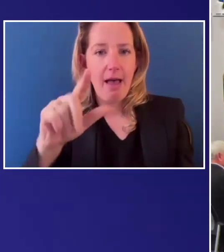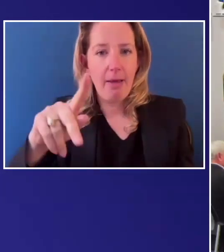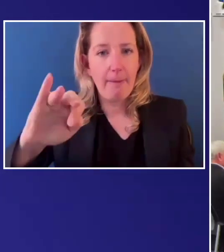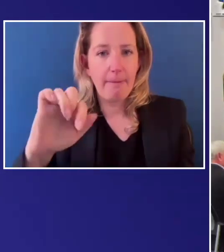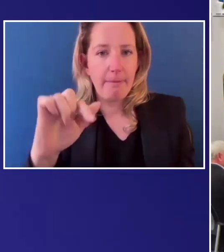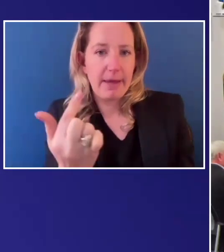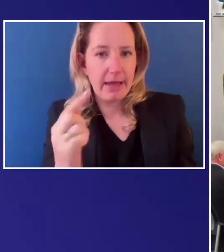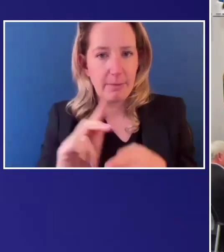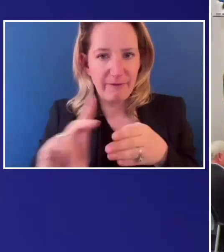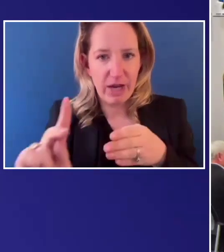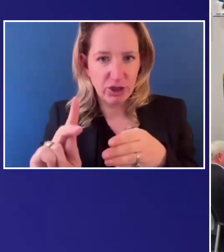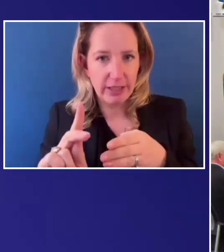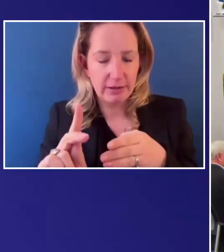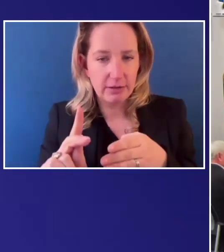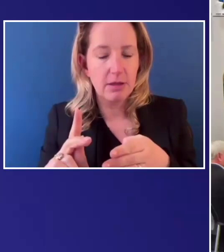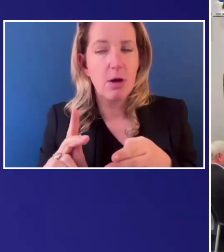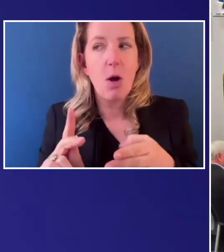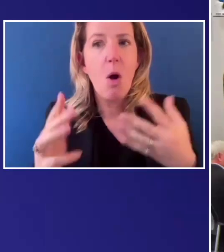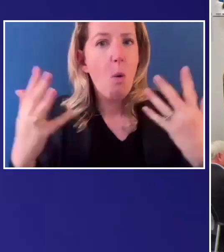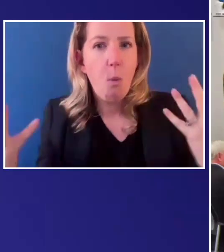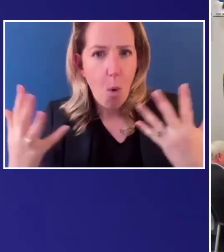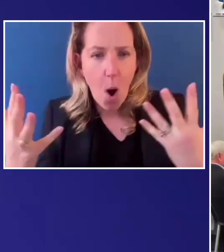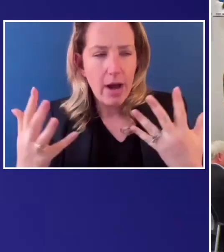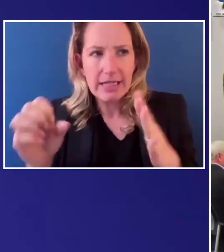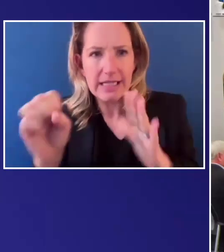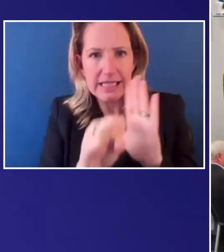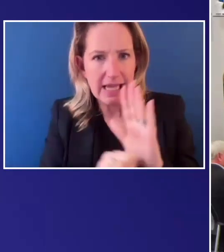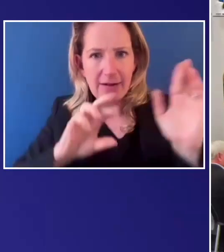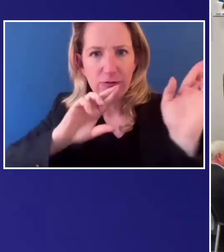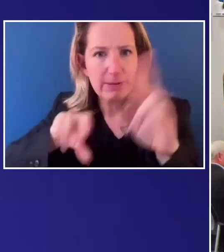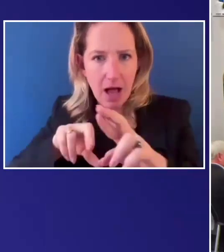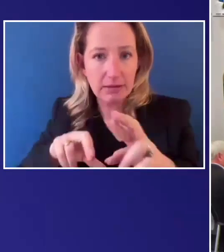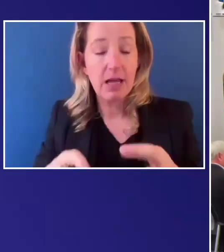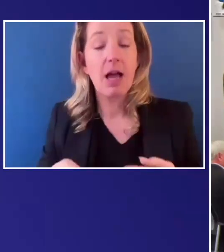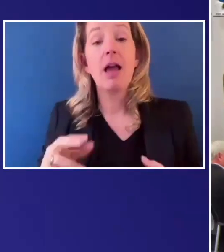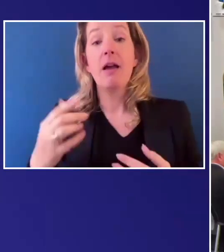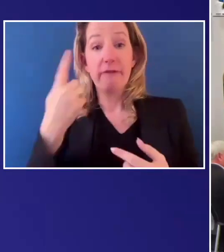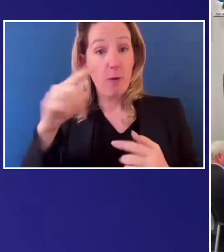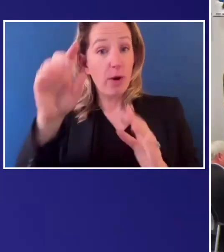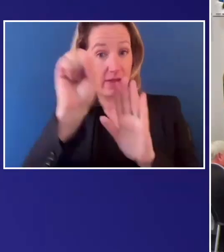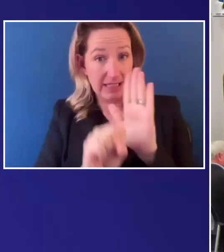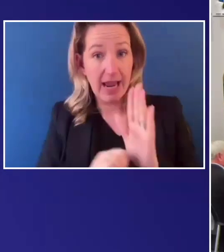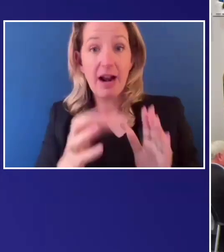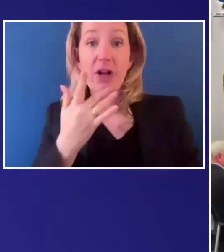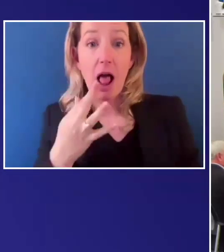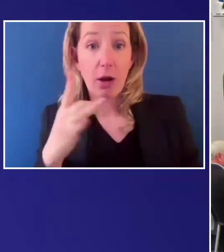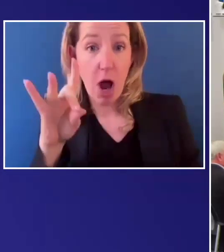And in Colorado, we make those helping professions free. So that is an intentional investment